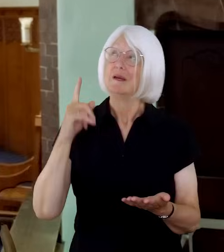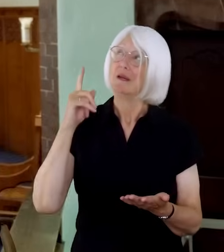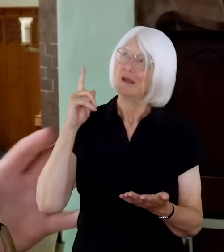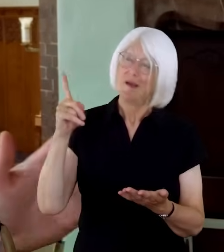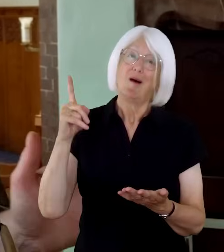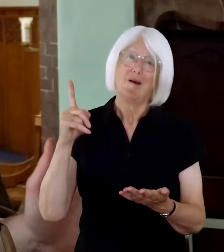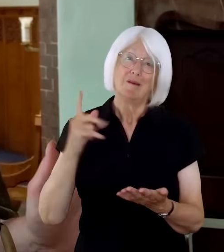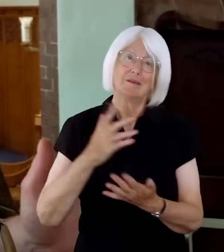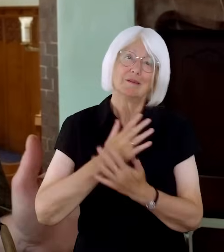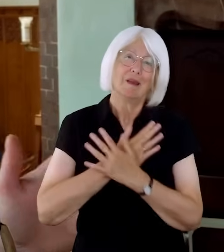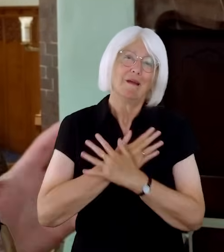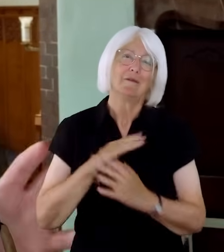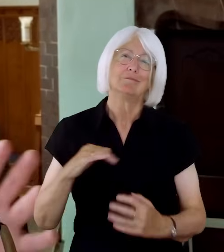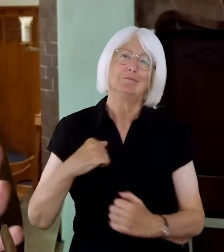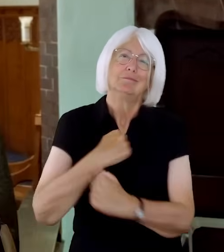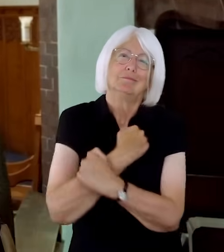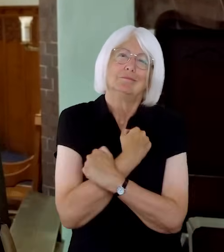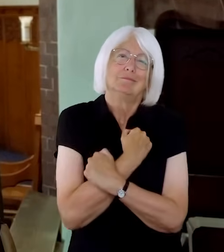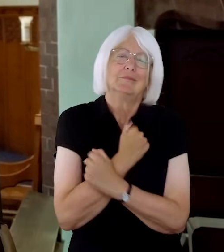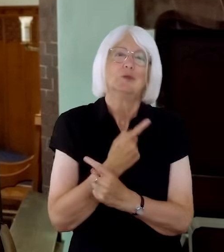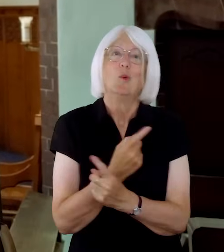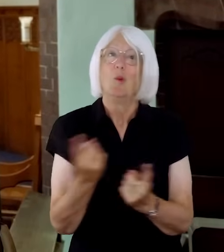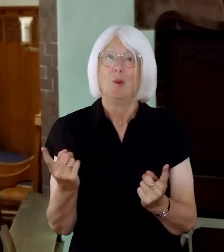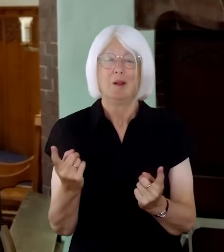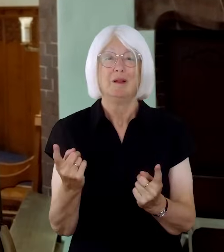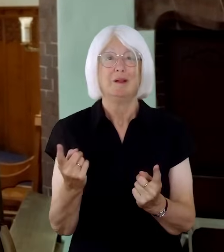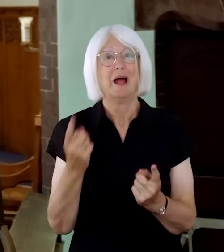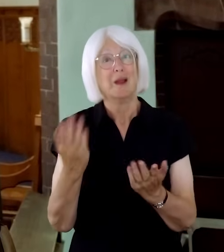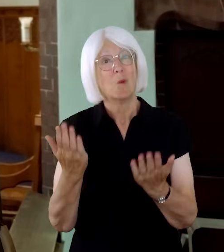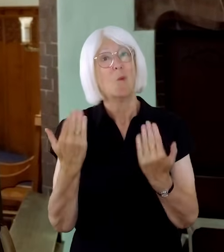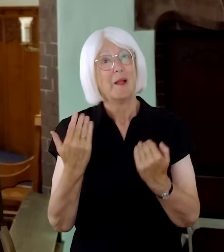God extends a loving embrace and God welcomes us home.